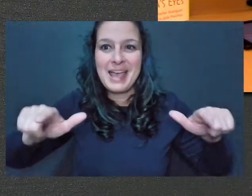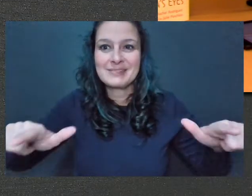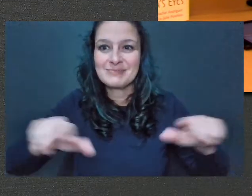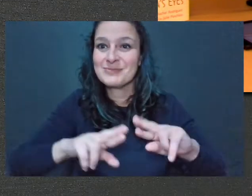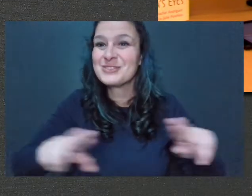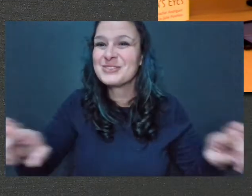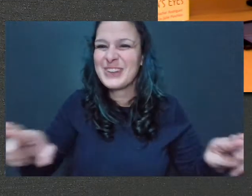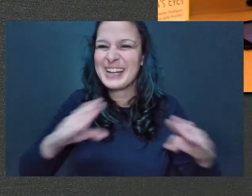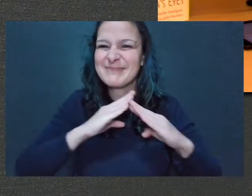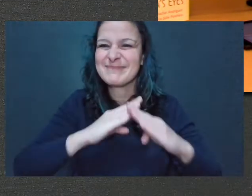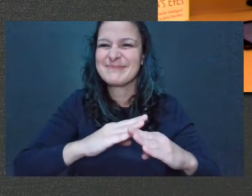just like Georgia O'Keeffe.